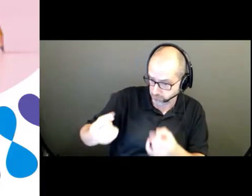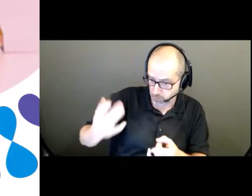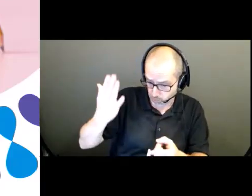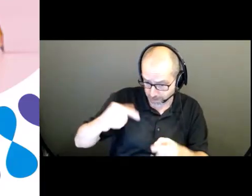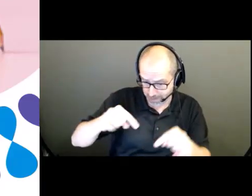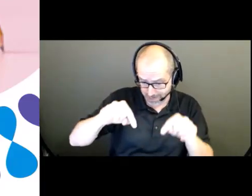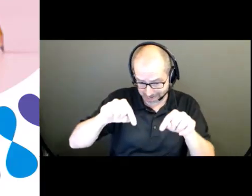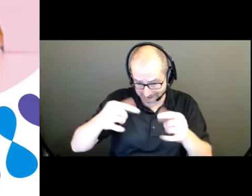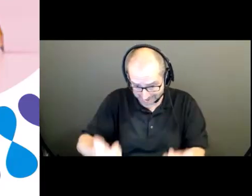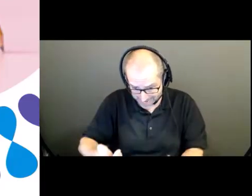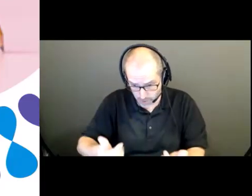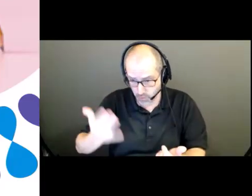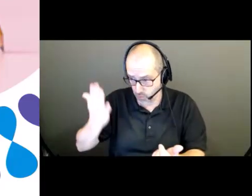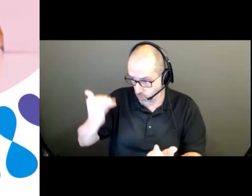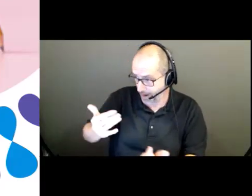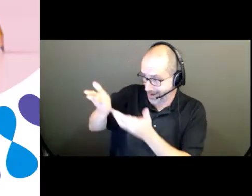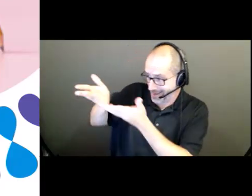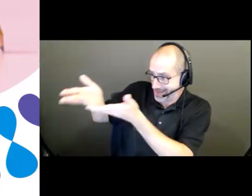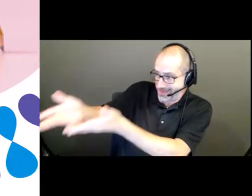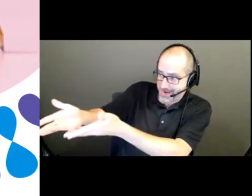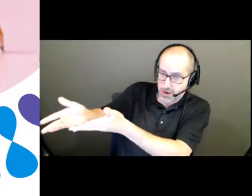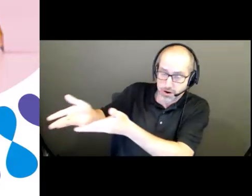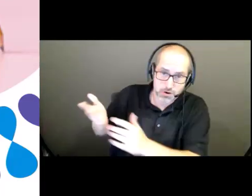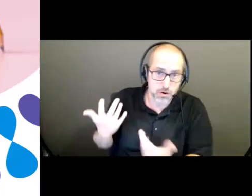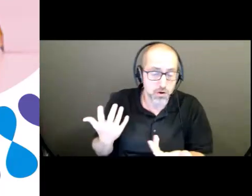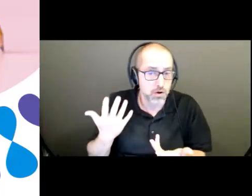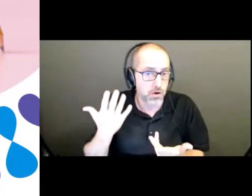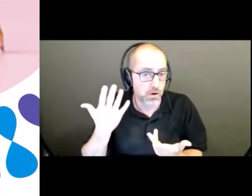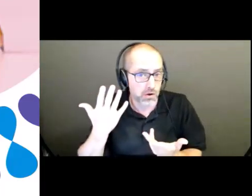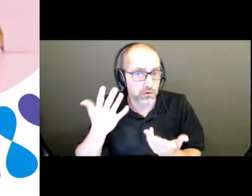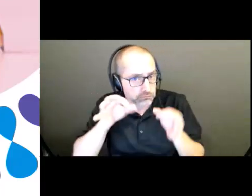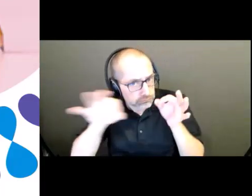as well as how you're going to successfully achieve this project.